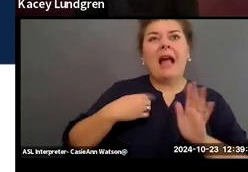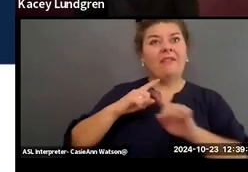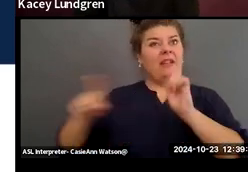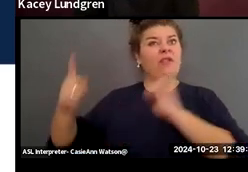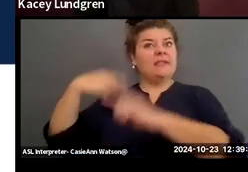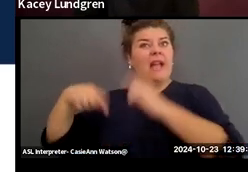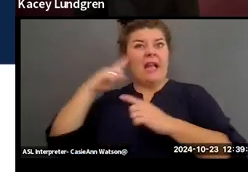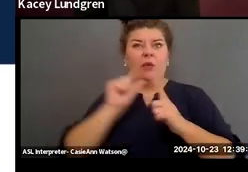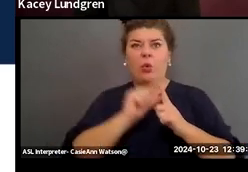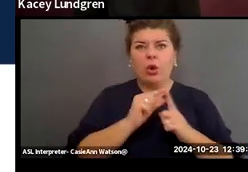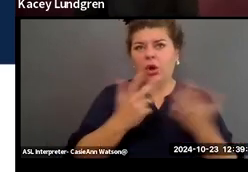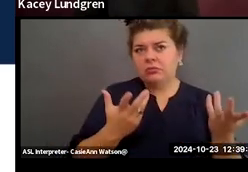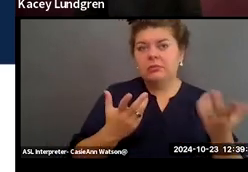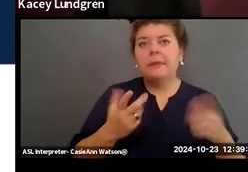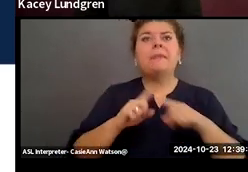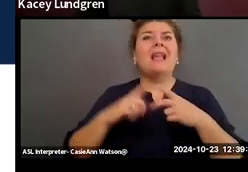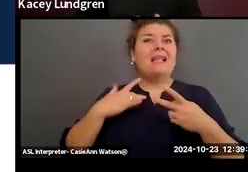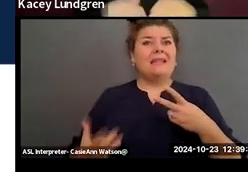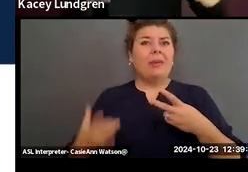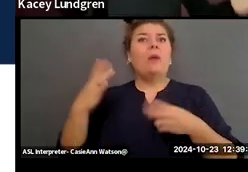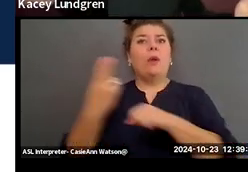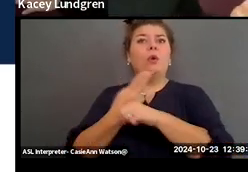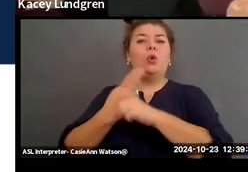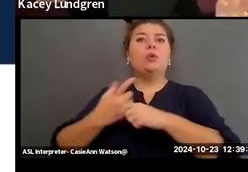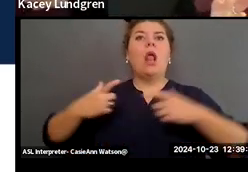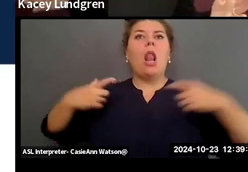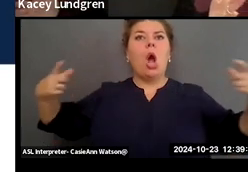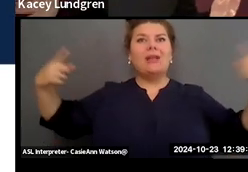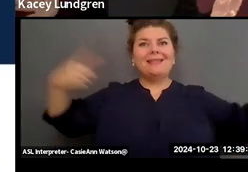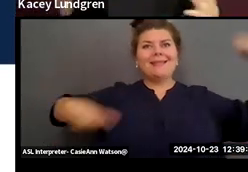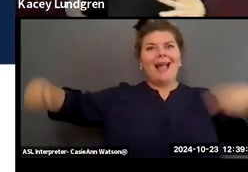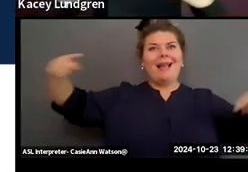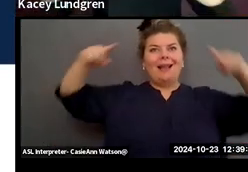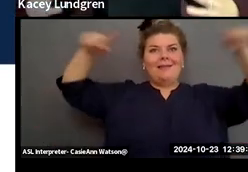for certain words. It typically uses a larger signing space, meaning their hands